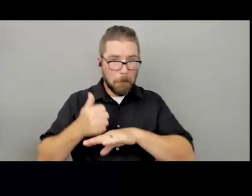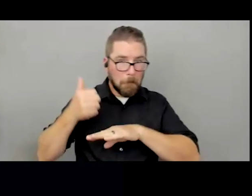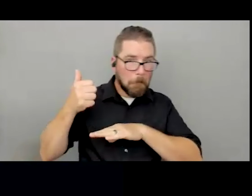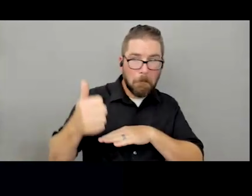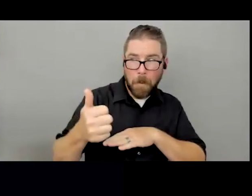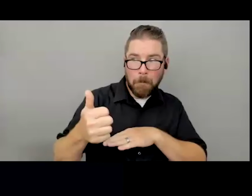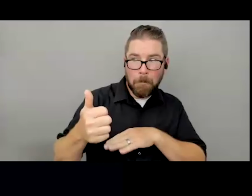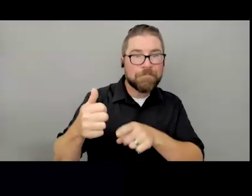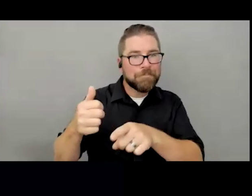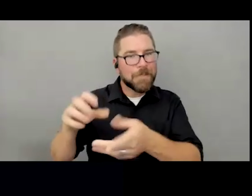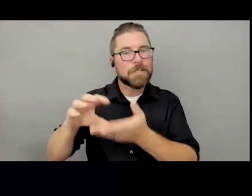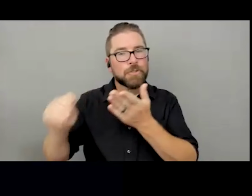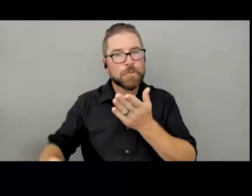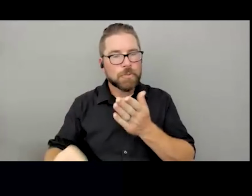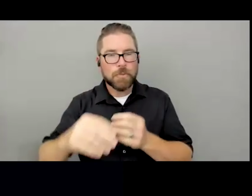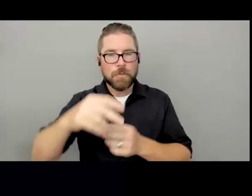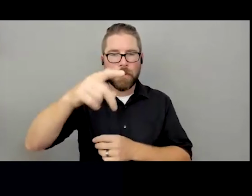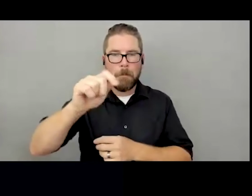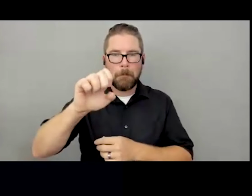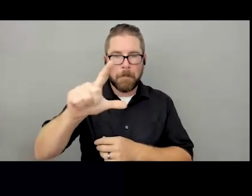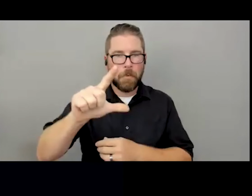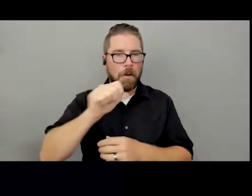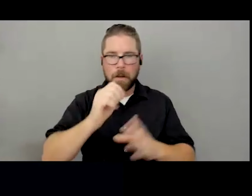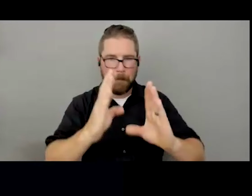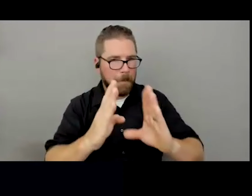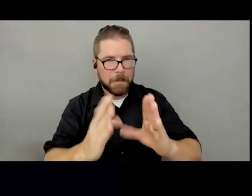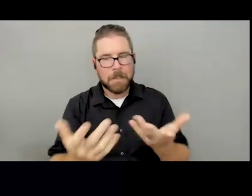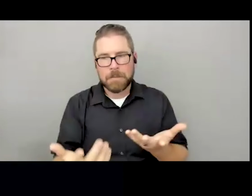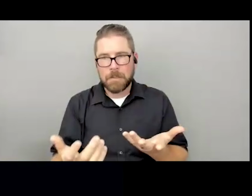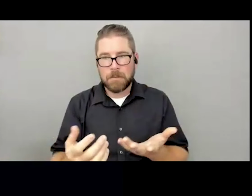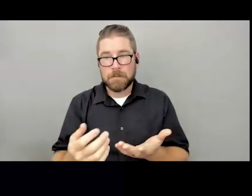All of these flags that actually do, that you do send out all of them